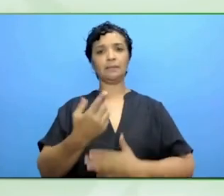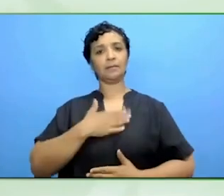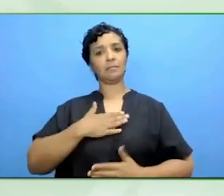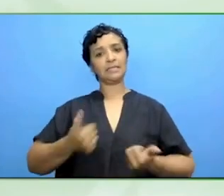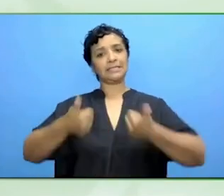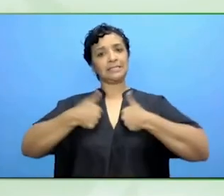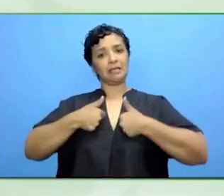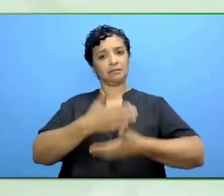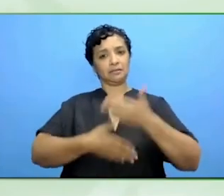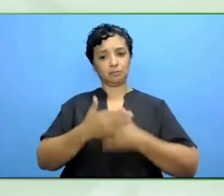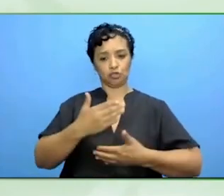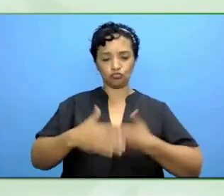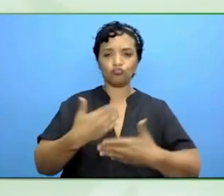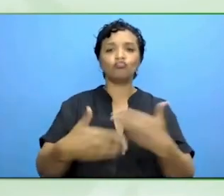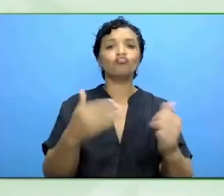Thank you.